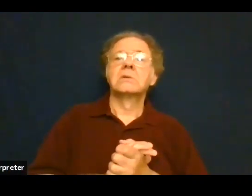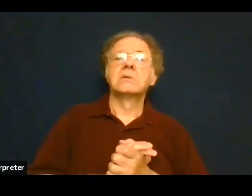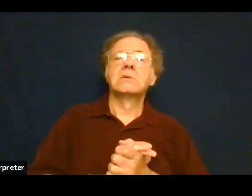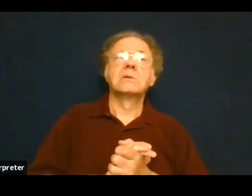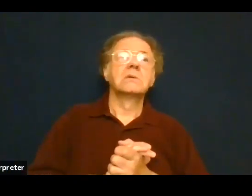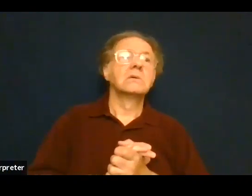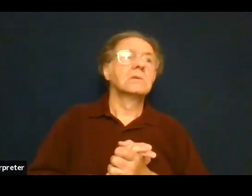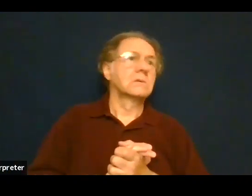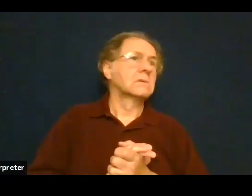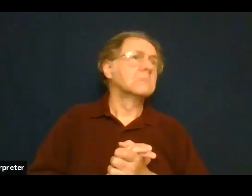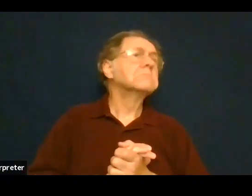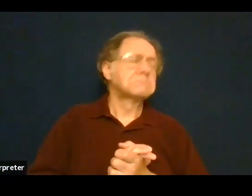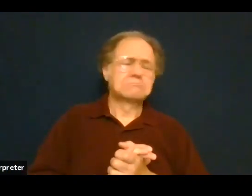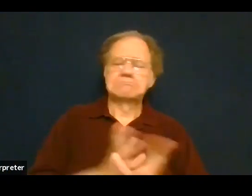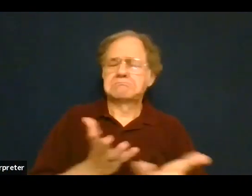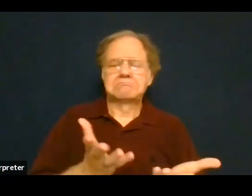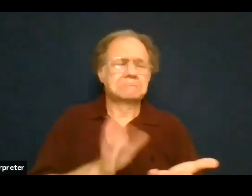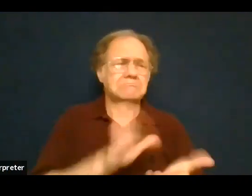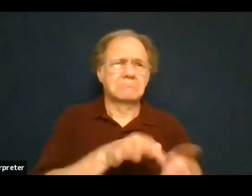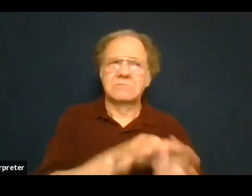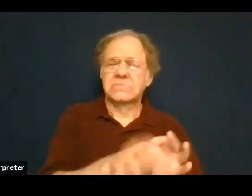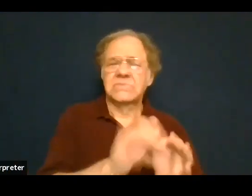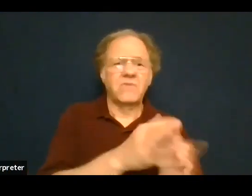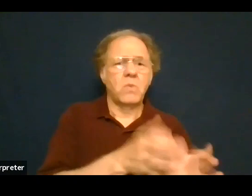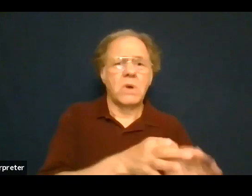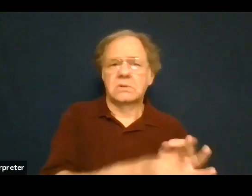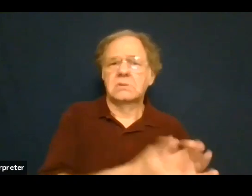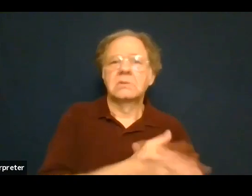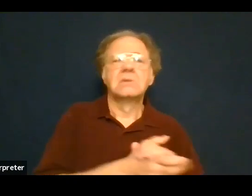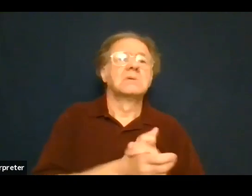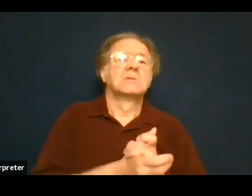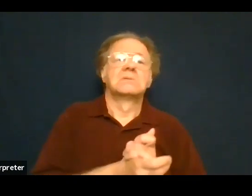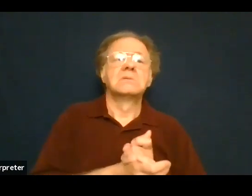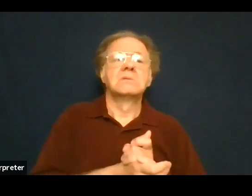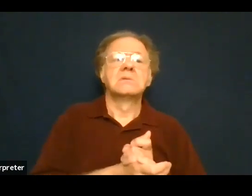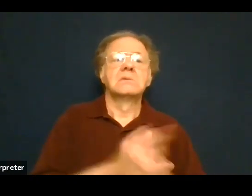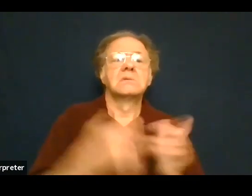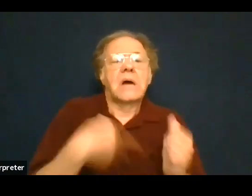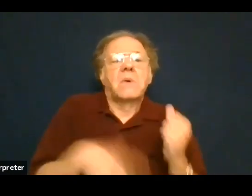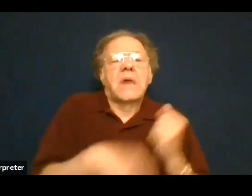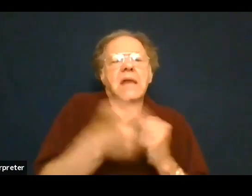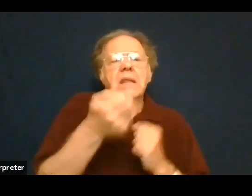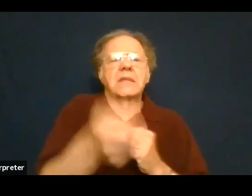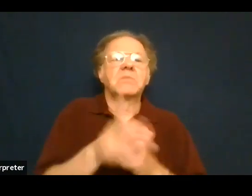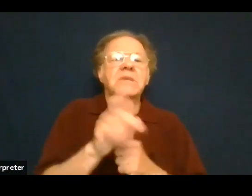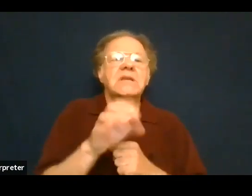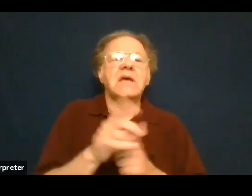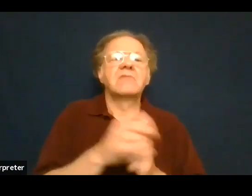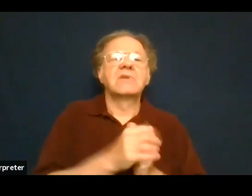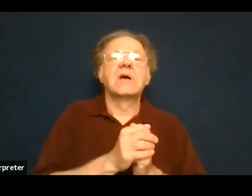Nothing? All right. I could add just a little bit. OK. I mean, the real--